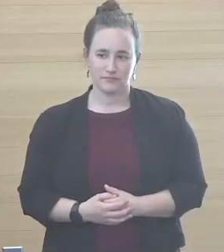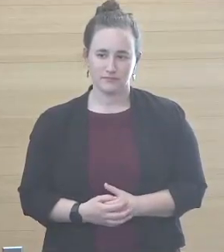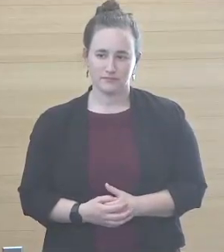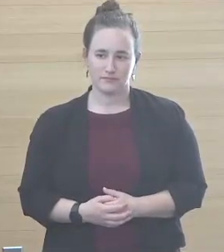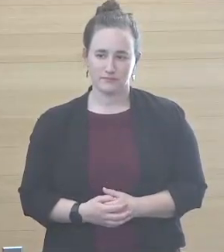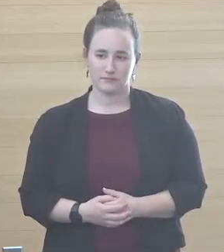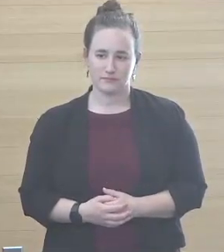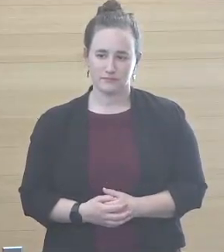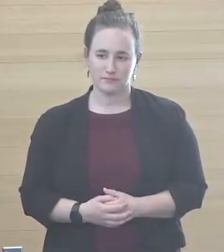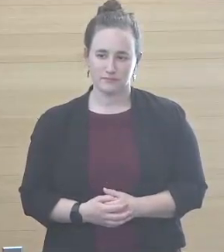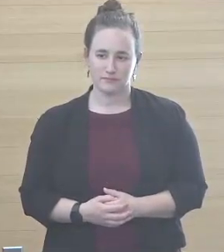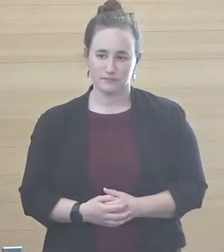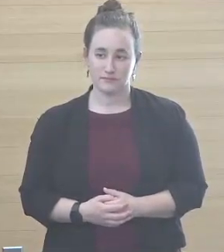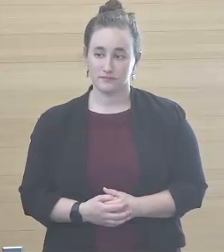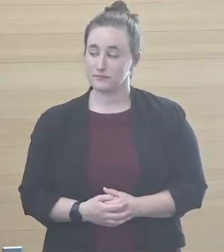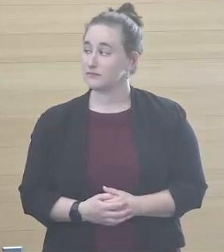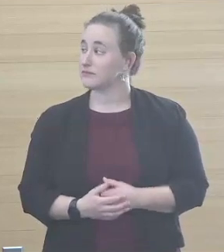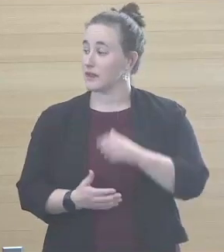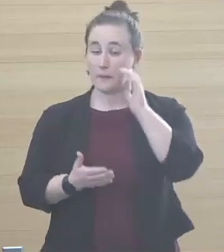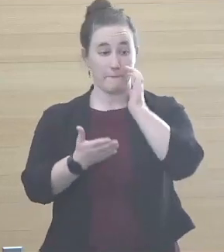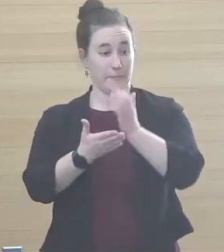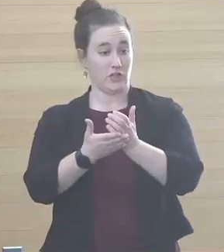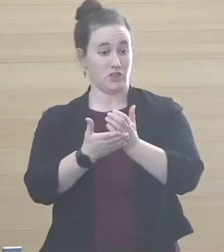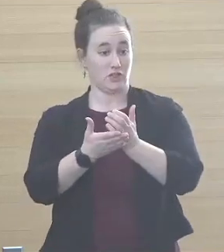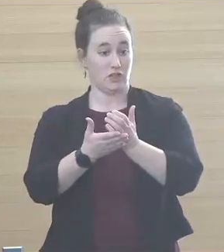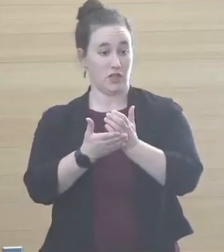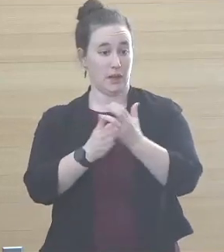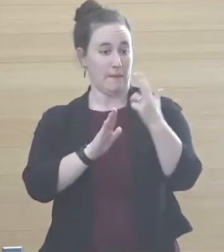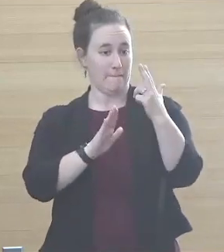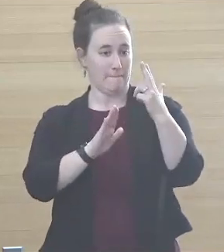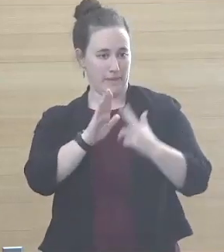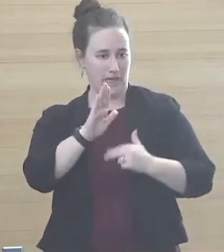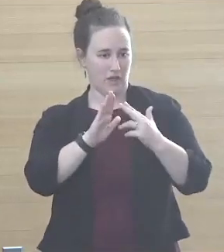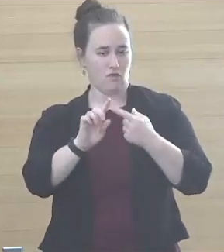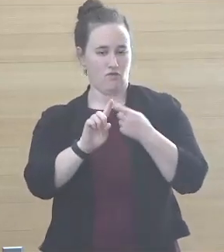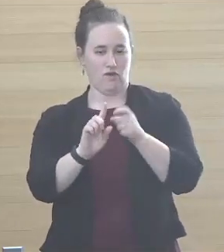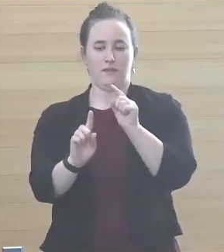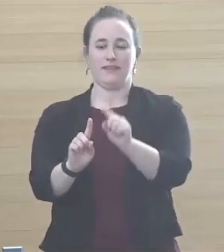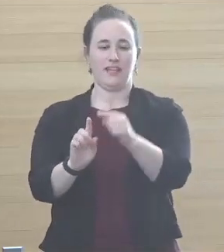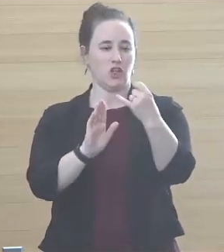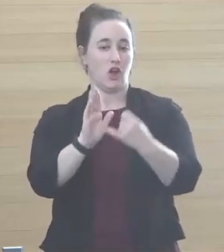And on the screen is a painting of this artist.